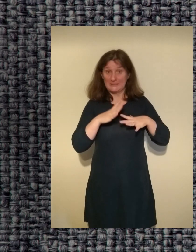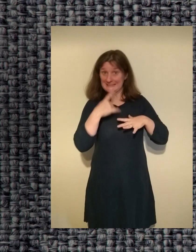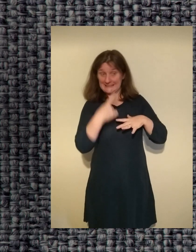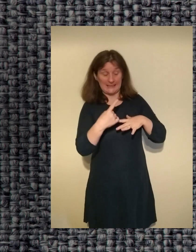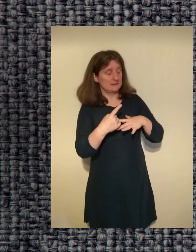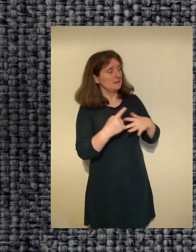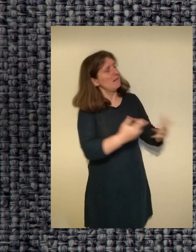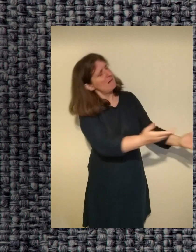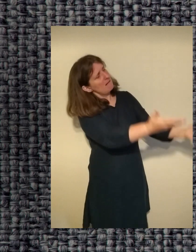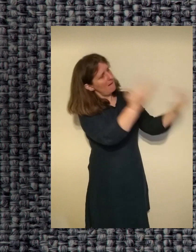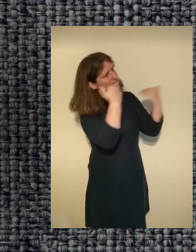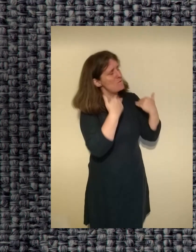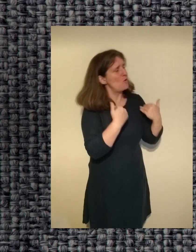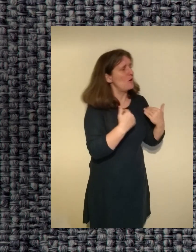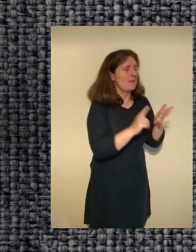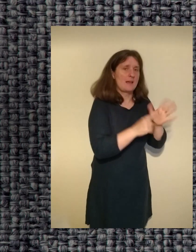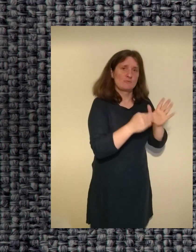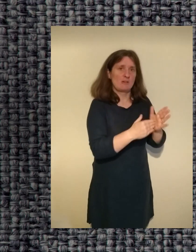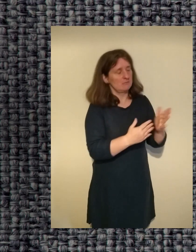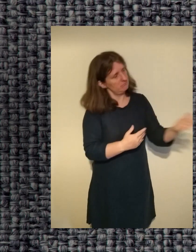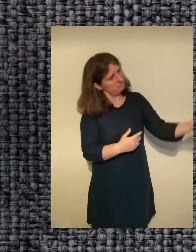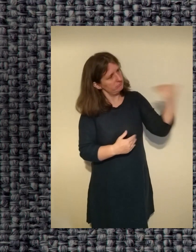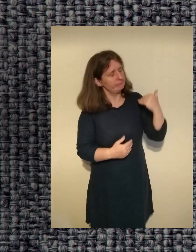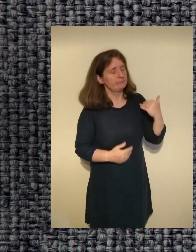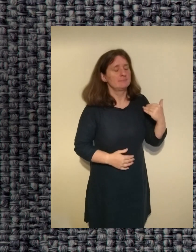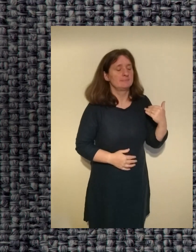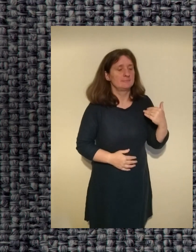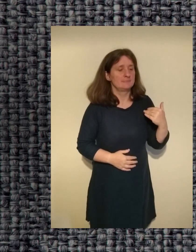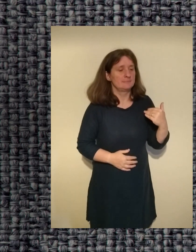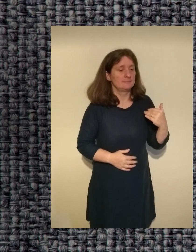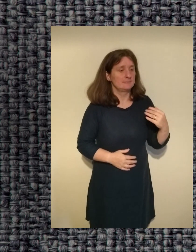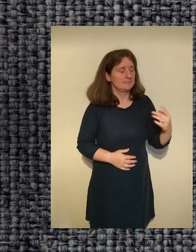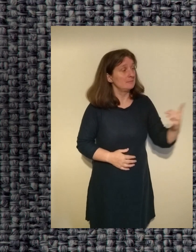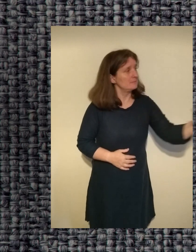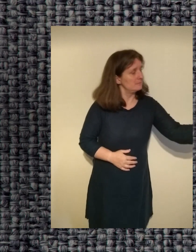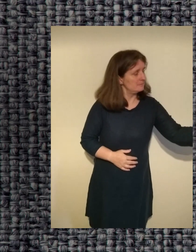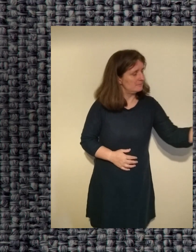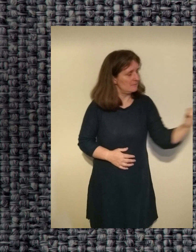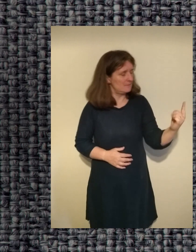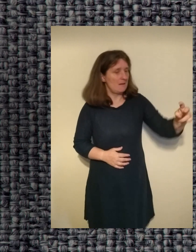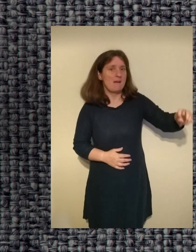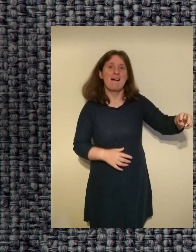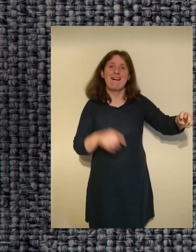In our picture Jesus had already spoken the life giving words ‘Lazarus come forth’